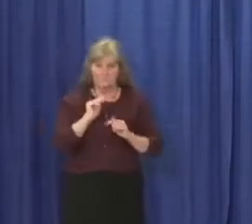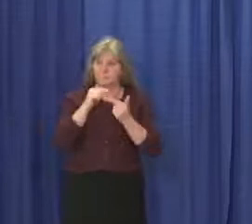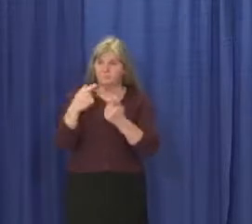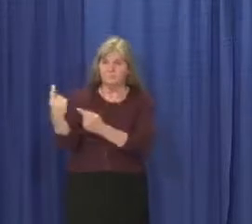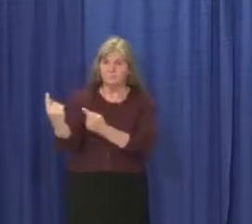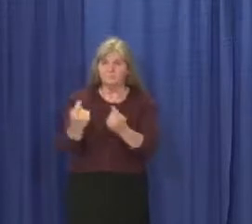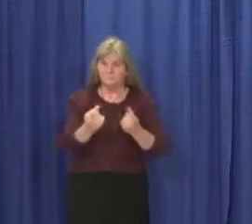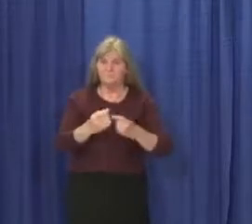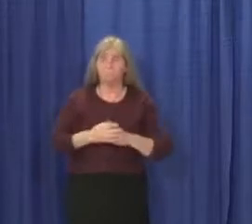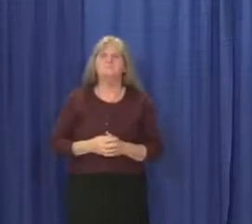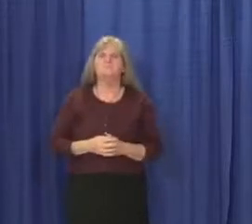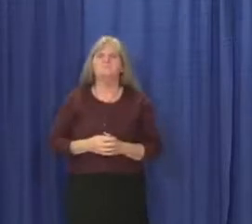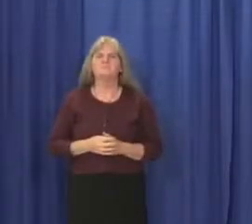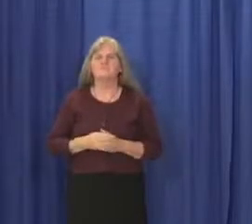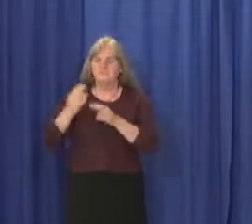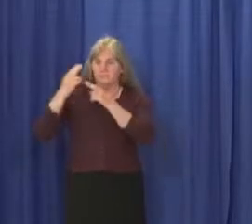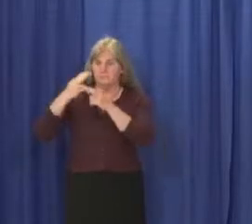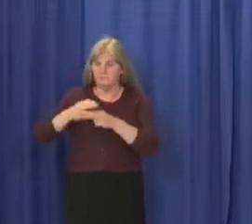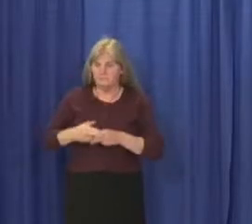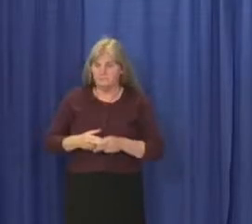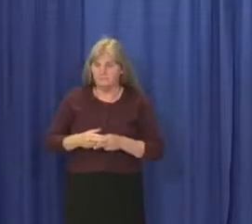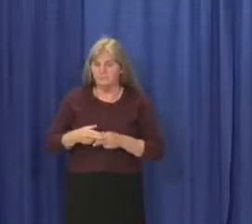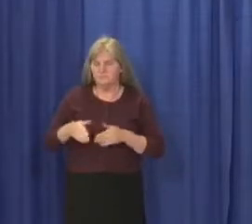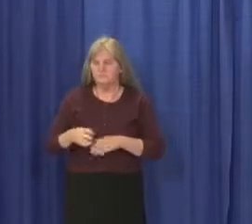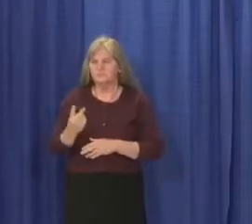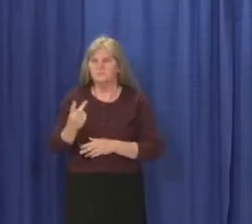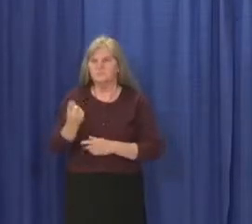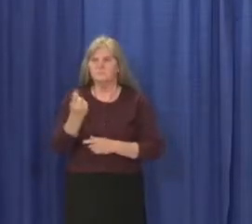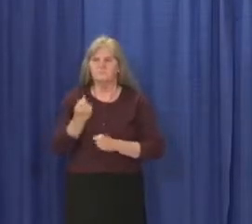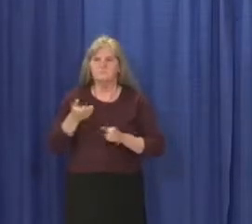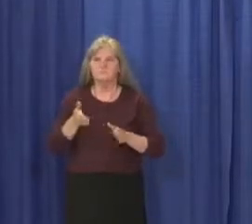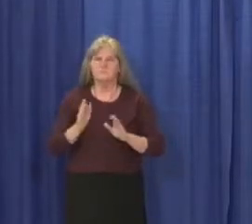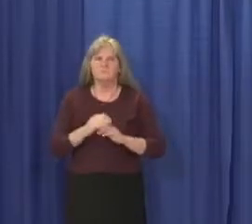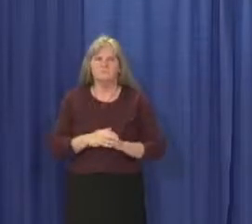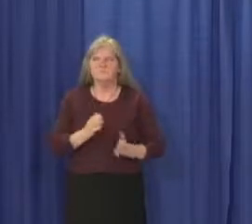After speakers we will go to the phone line for questions.